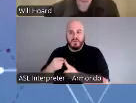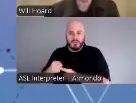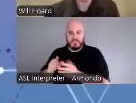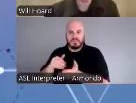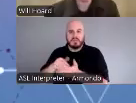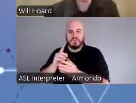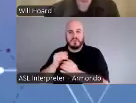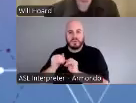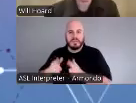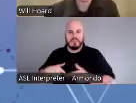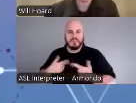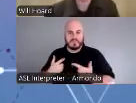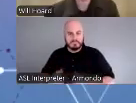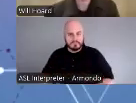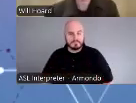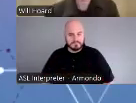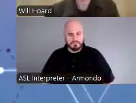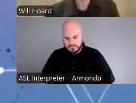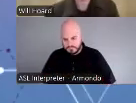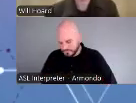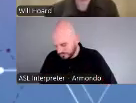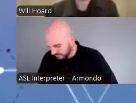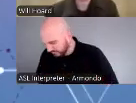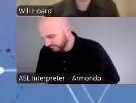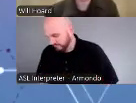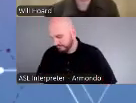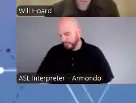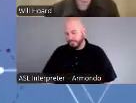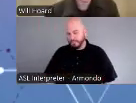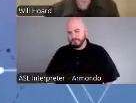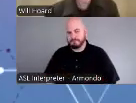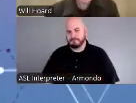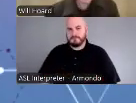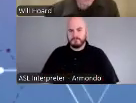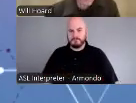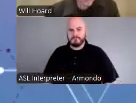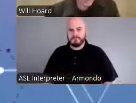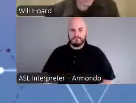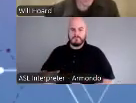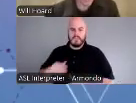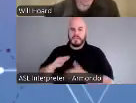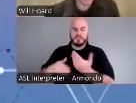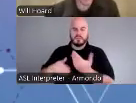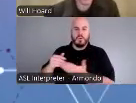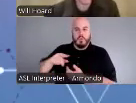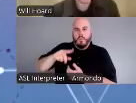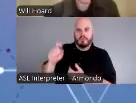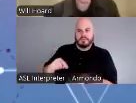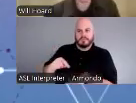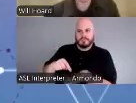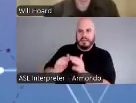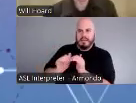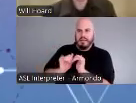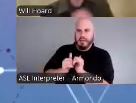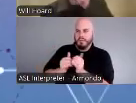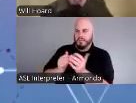And yeah, I think that's-- it's a whole question. How do you feel like that went?